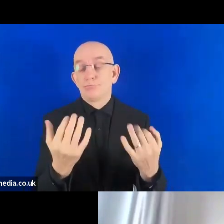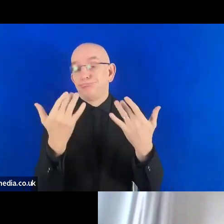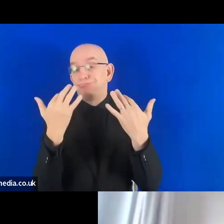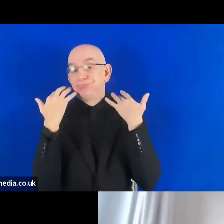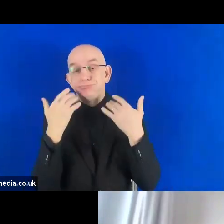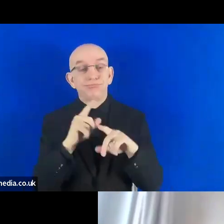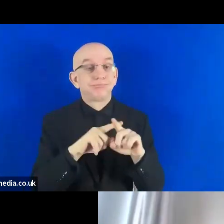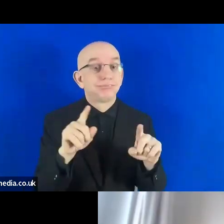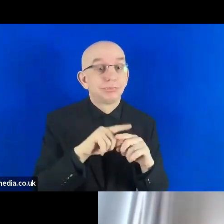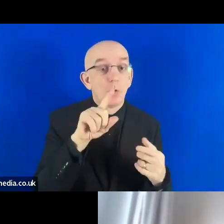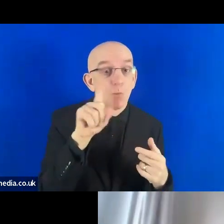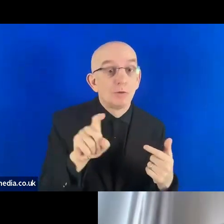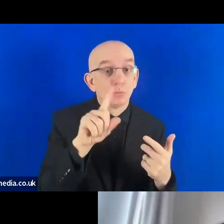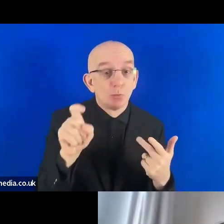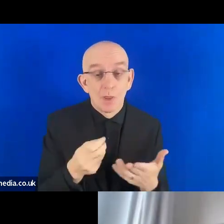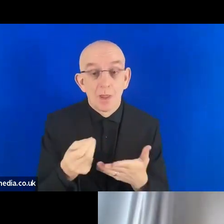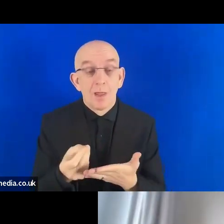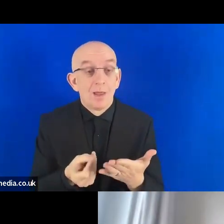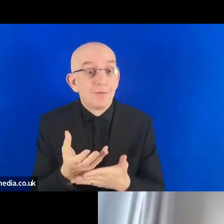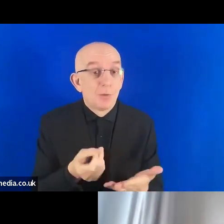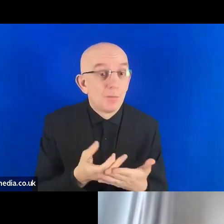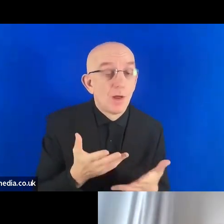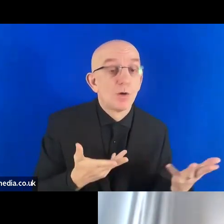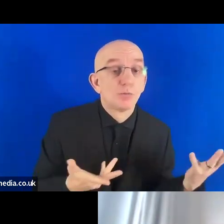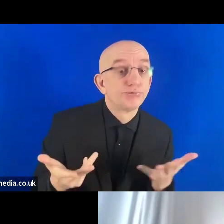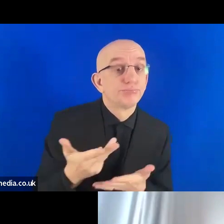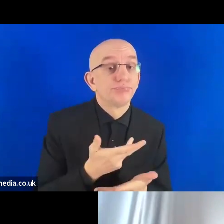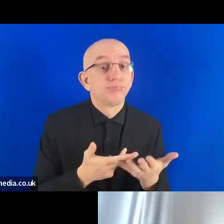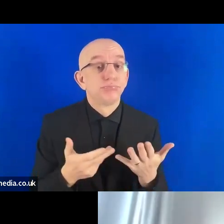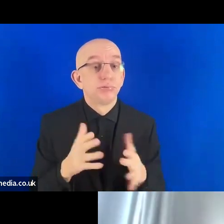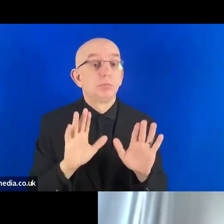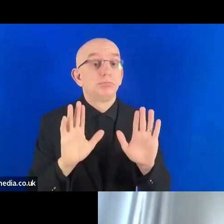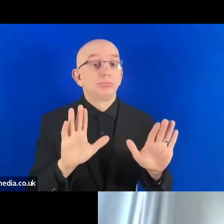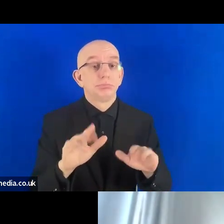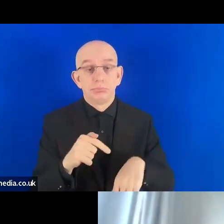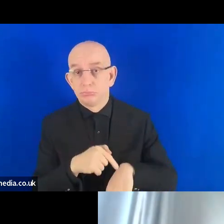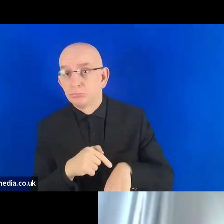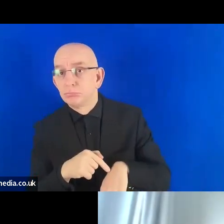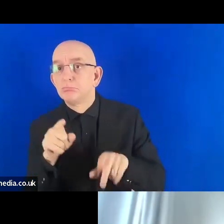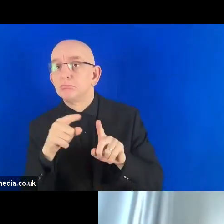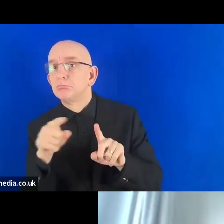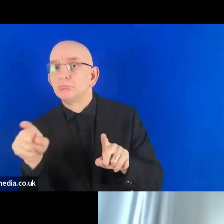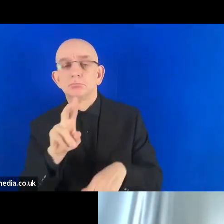25 minutes, where we're specifically going to talk about, getting everyone on,